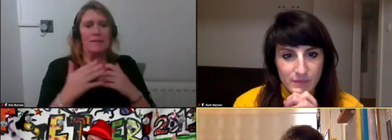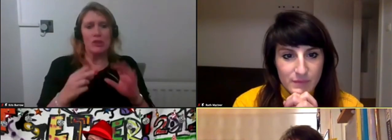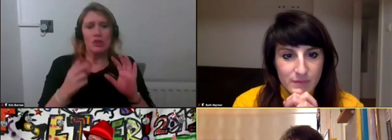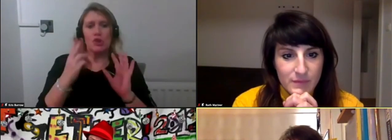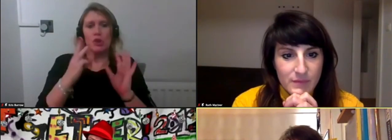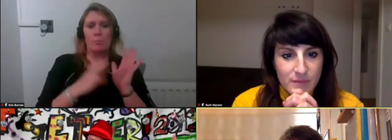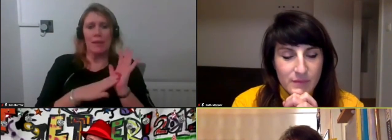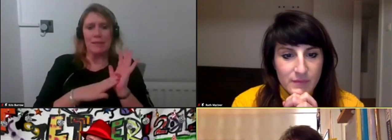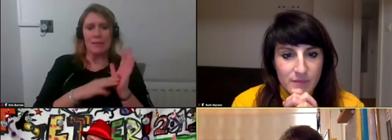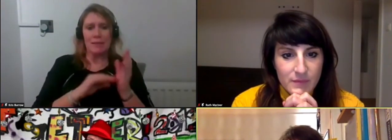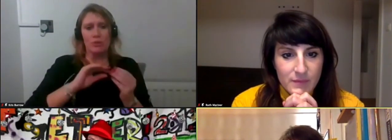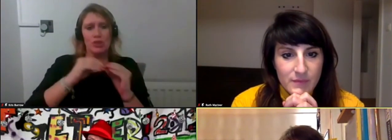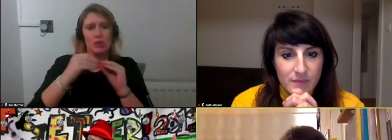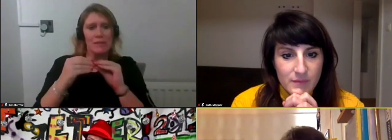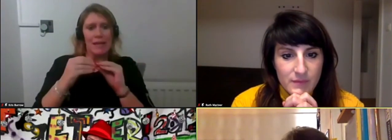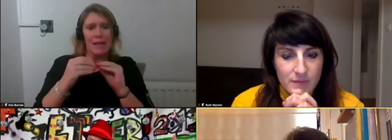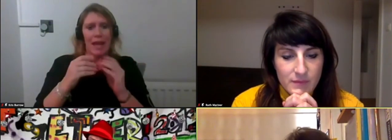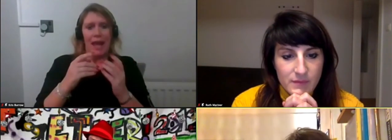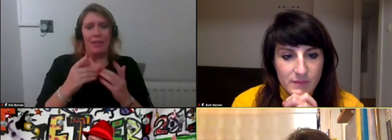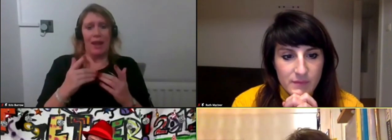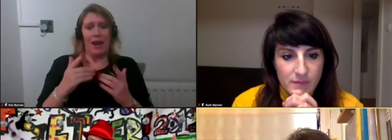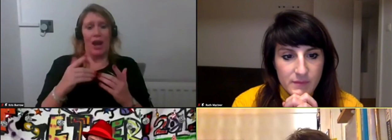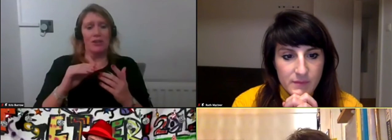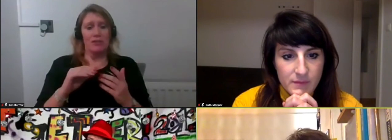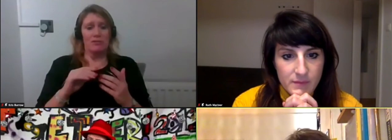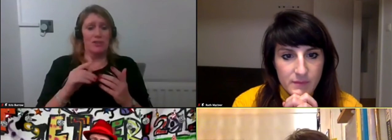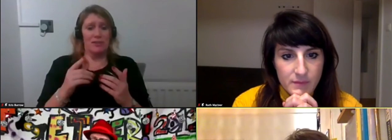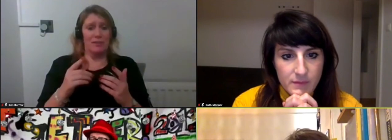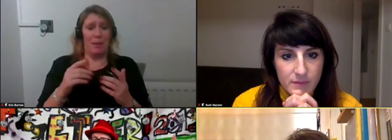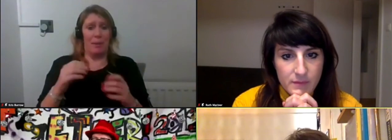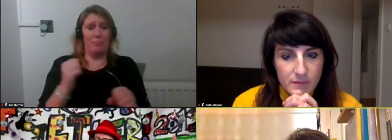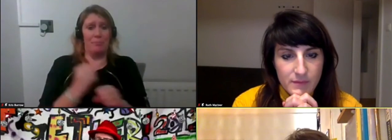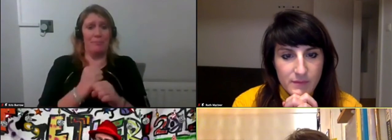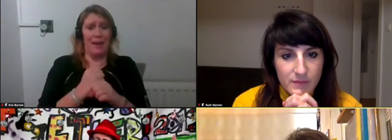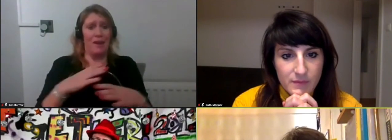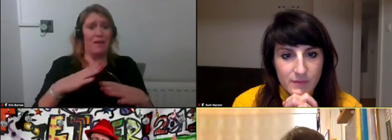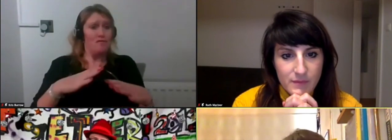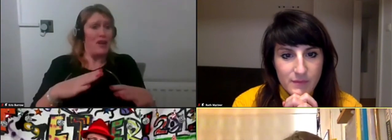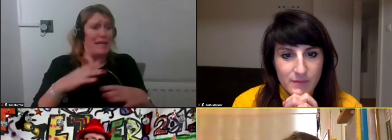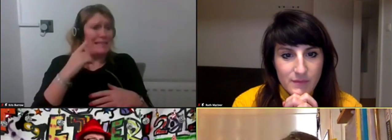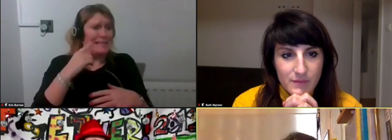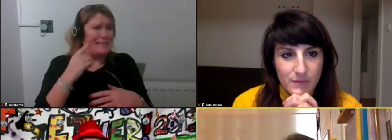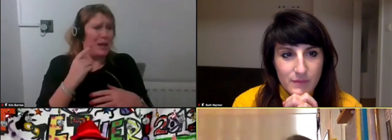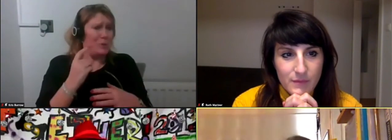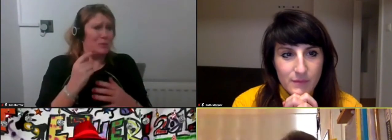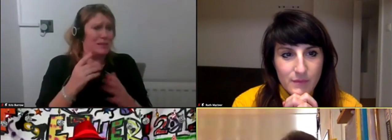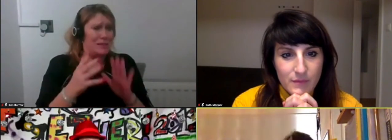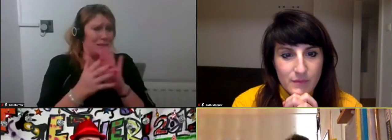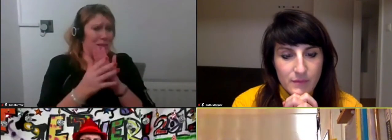knocked up a sound track in the evening from free sound samples, I know, I know, it's dreadful, don't worry we have seen